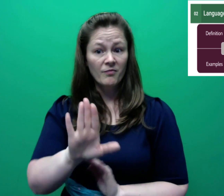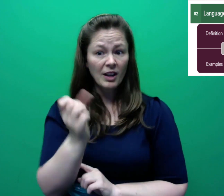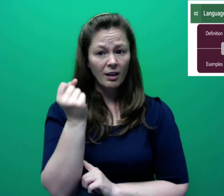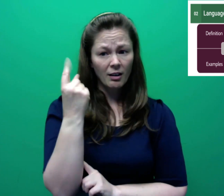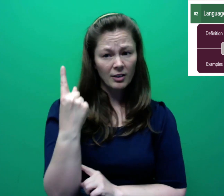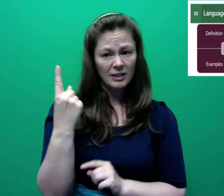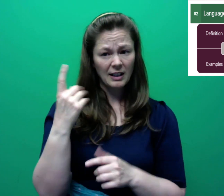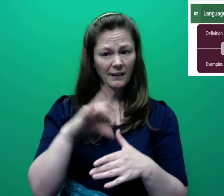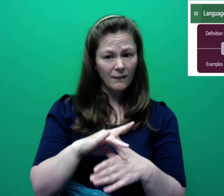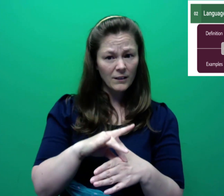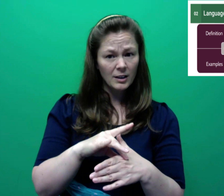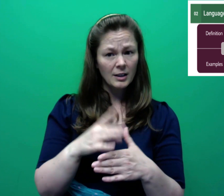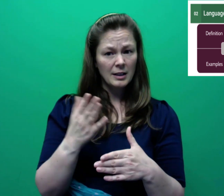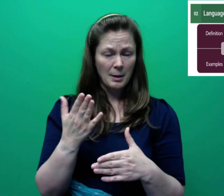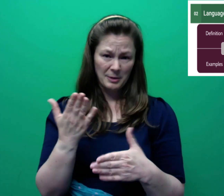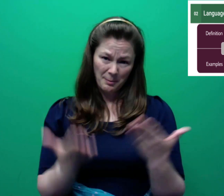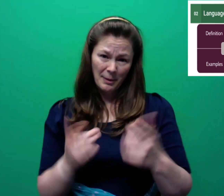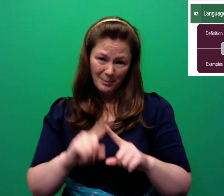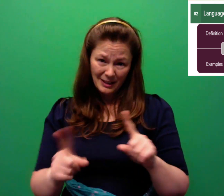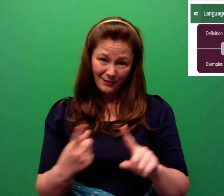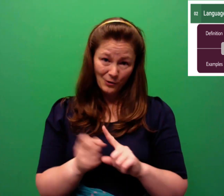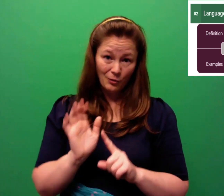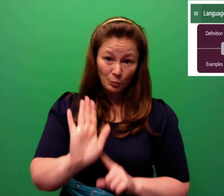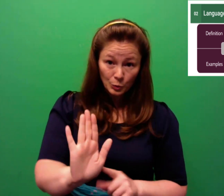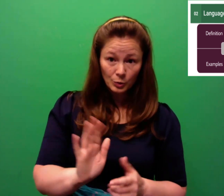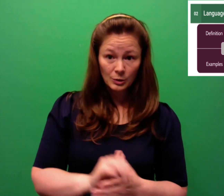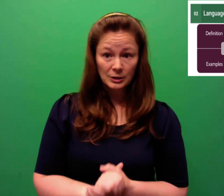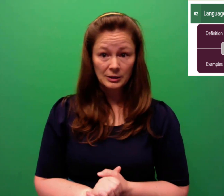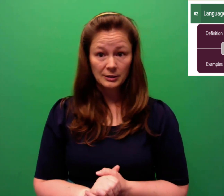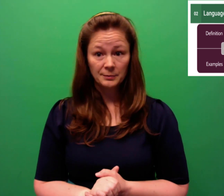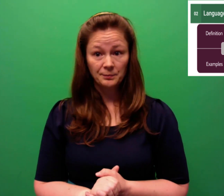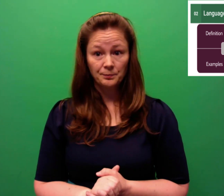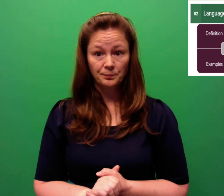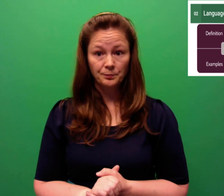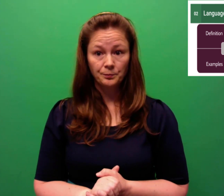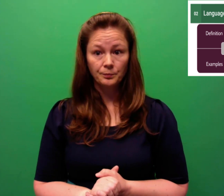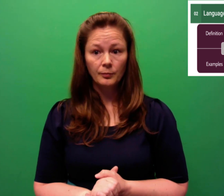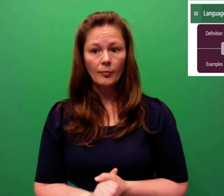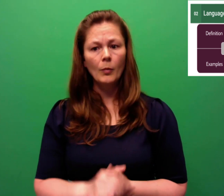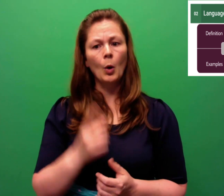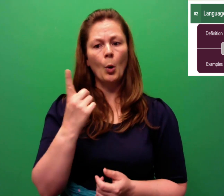cultural backgrounds, their understanding of concepts will be different from your